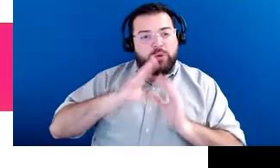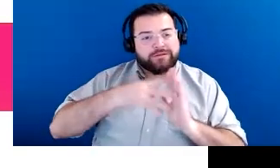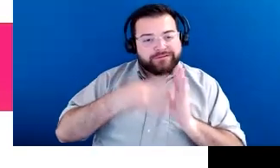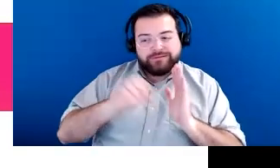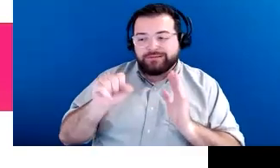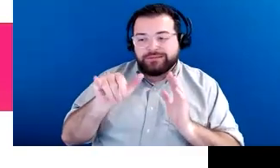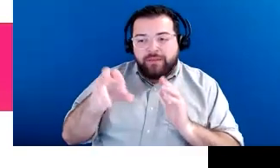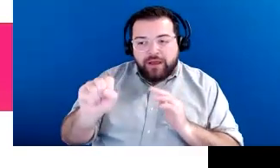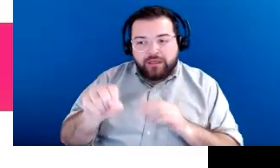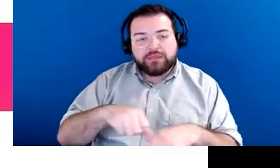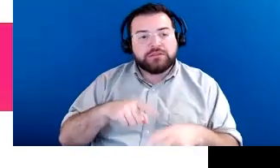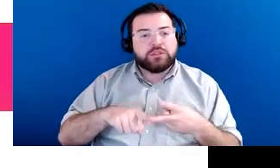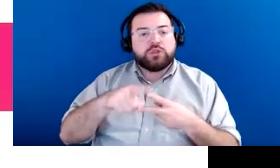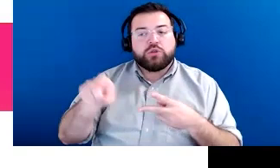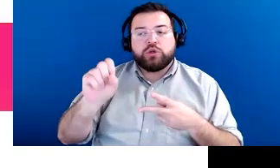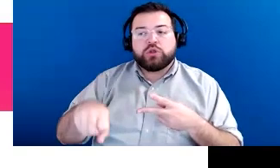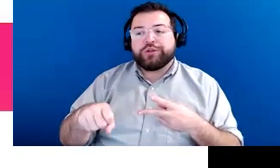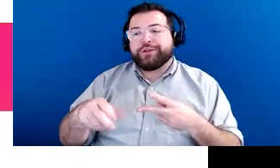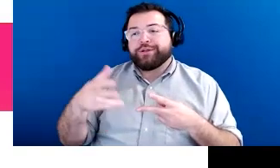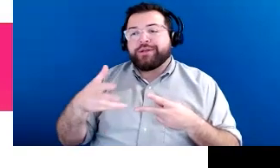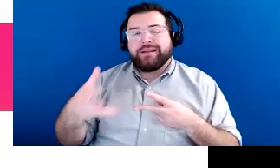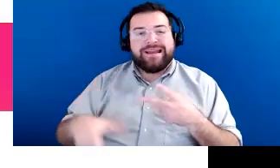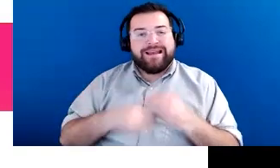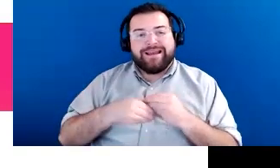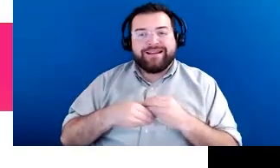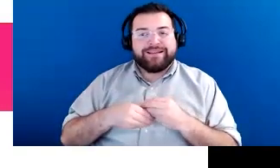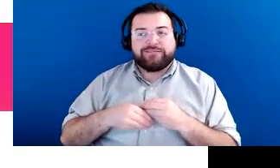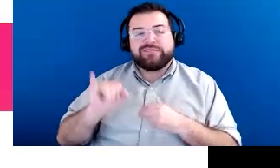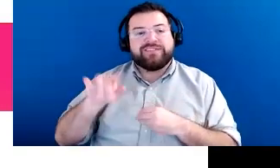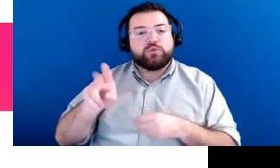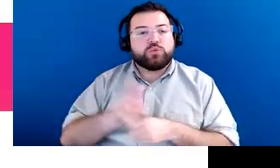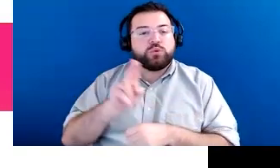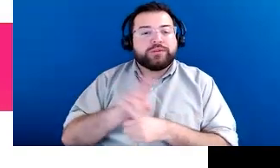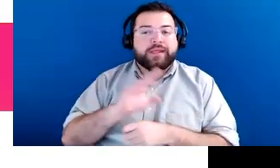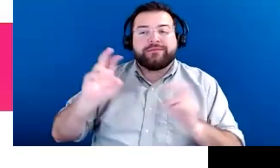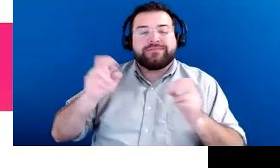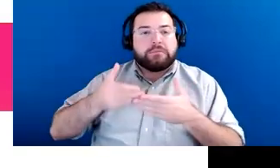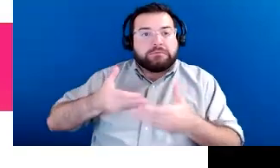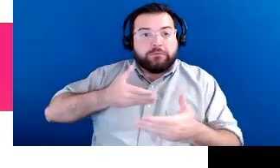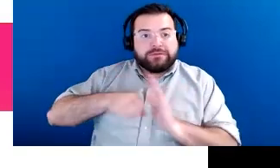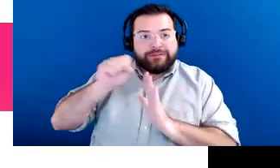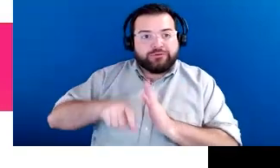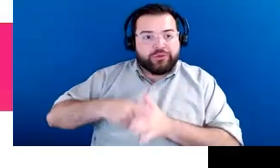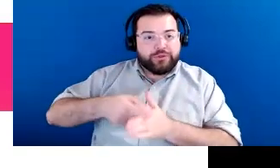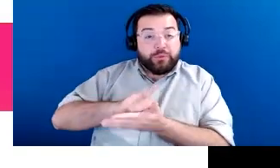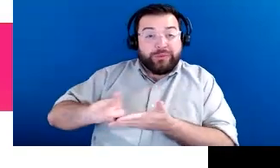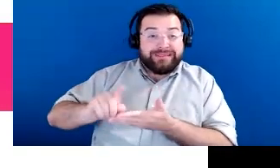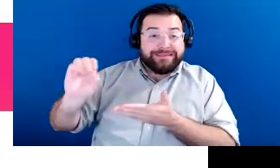You could put it in, if you have like a week zero or before the semester begins module,